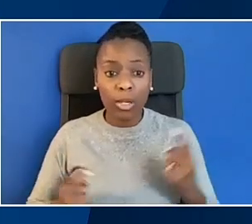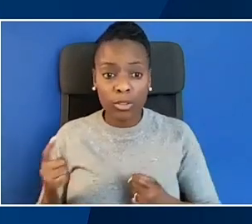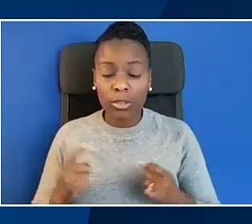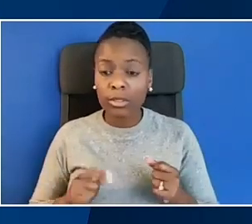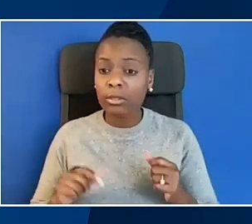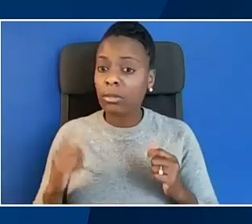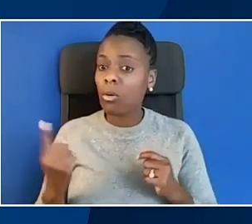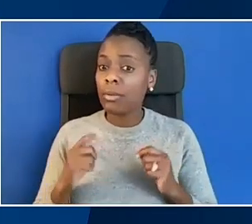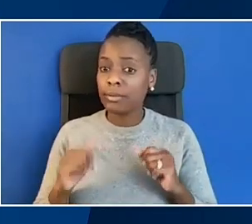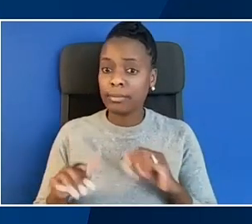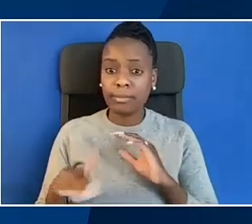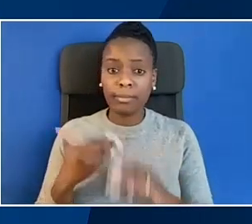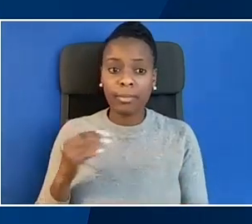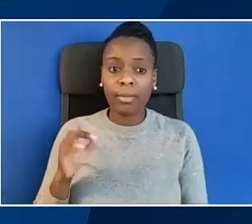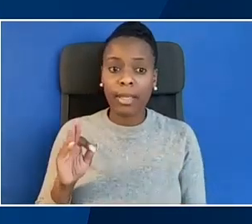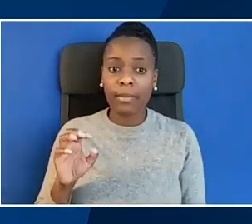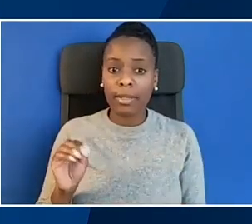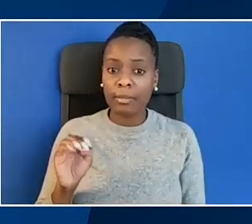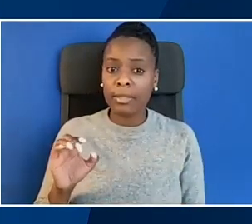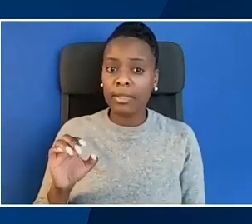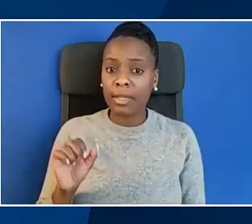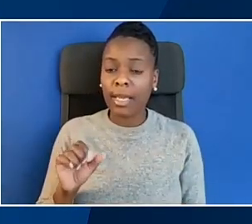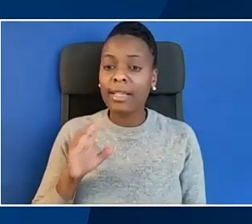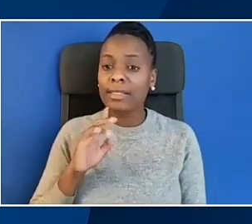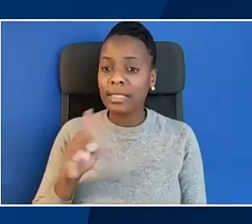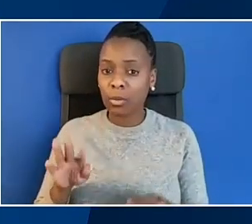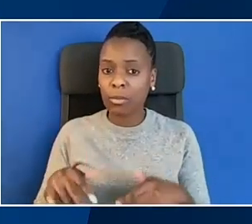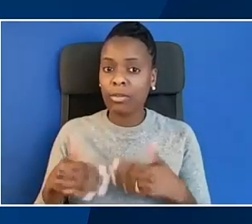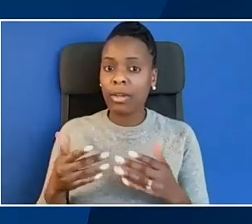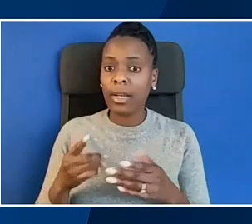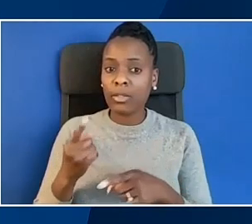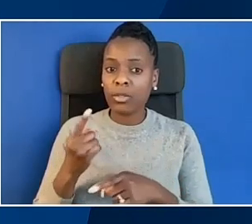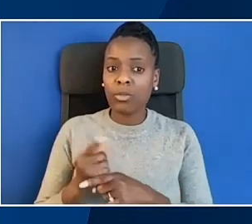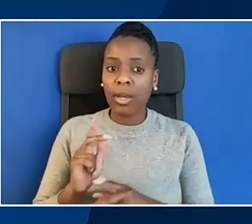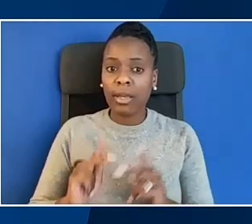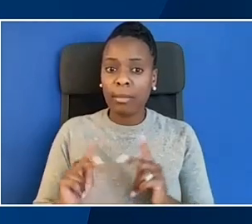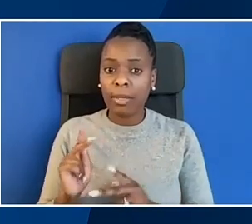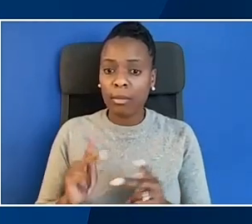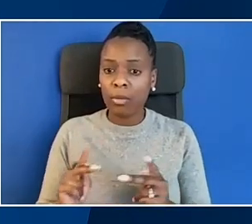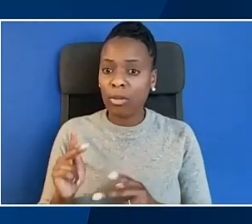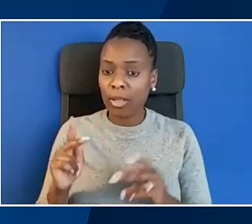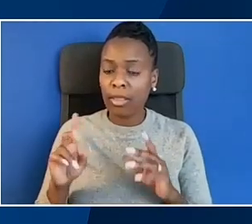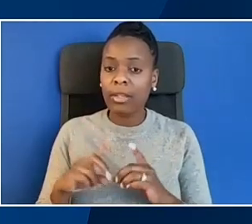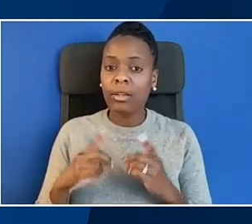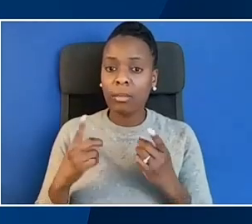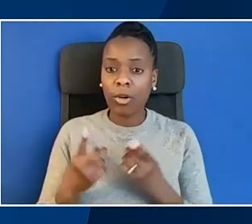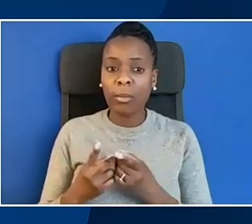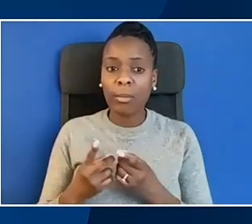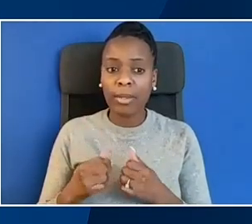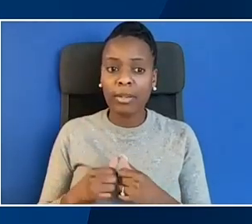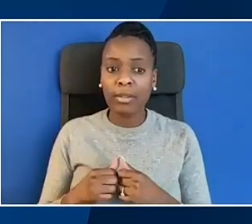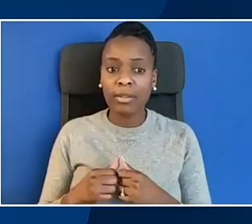FMCS and they will get it to the appropriate folks at the Department. And, again, thank you so much for taking